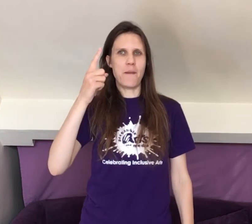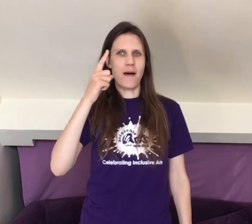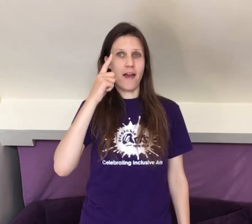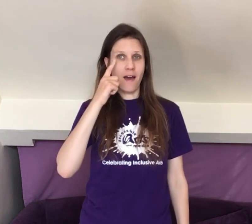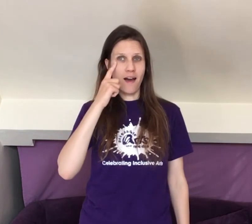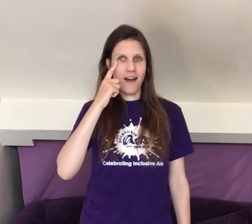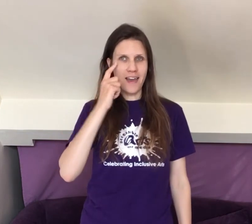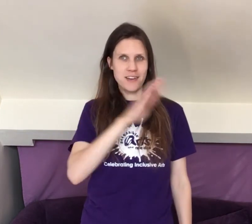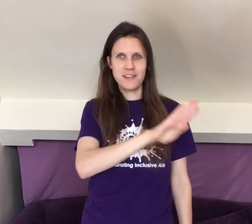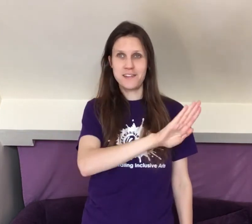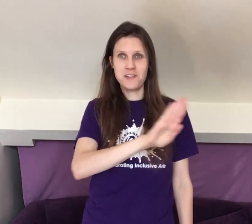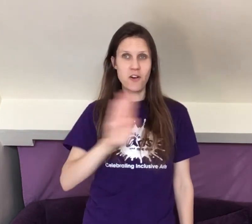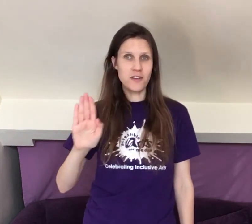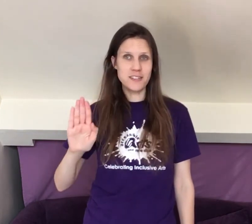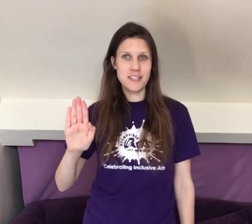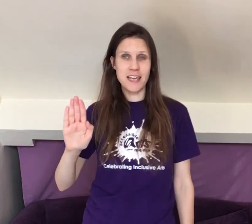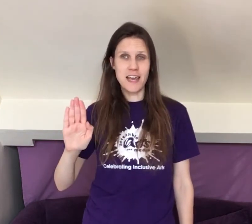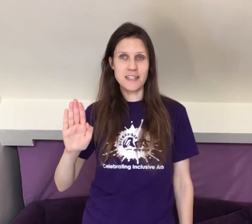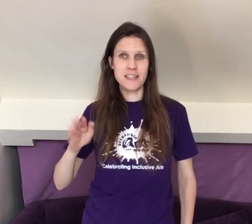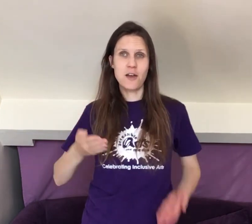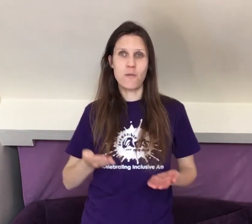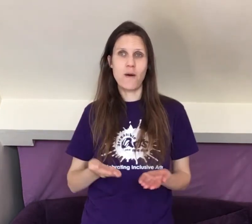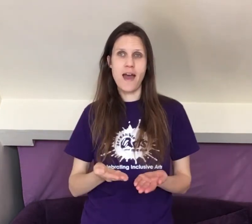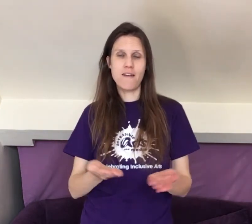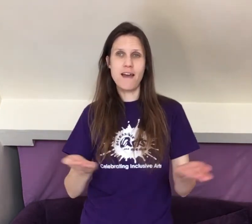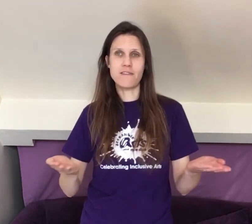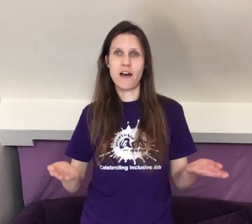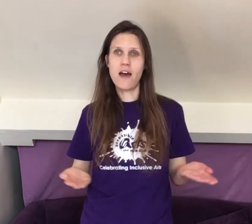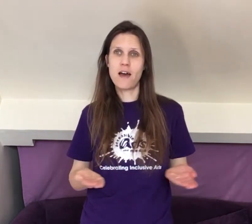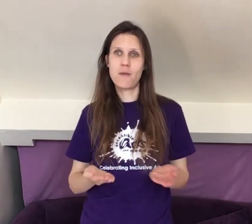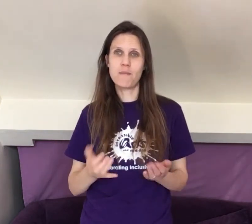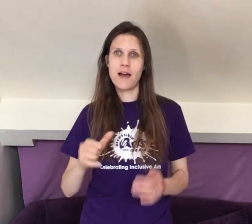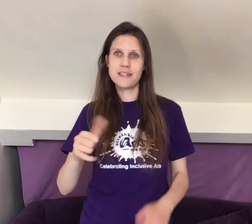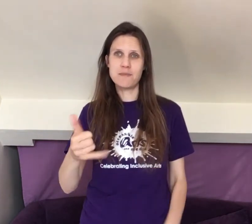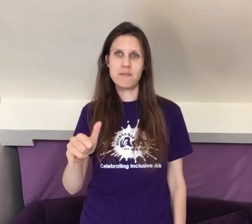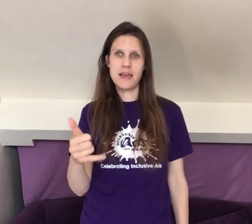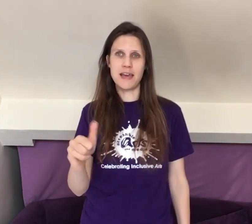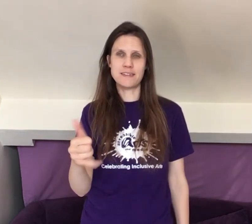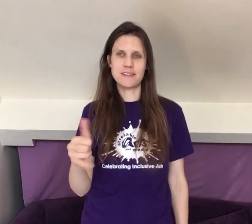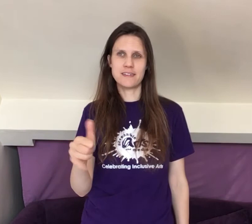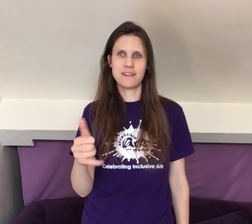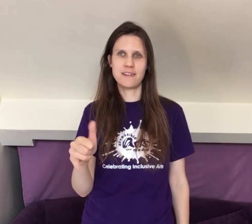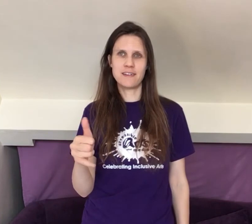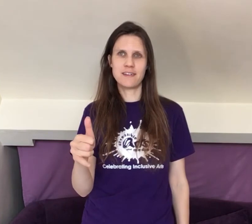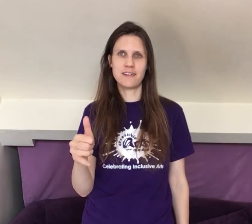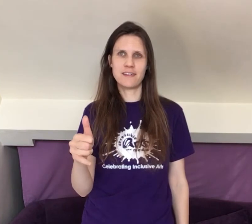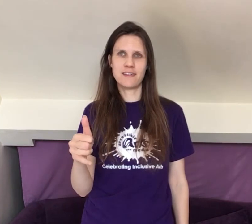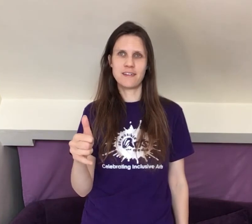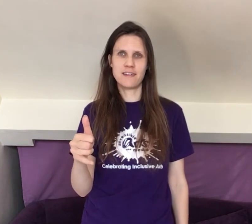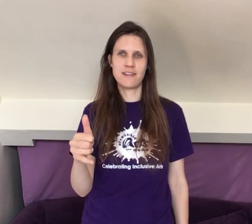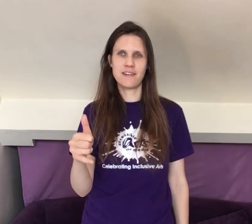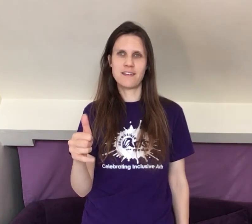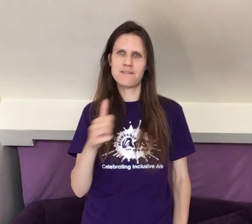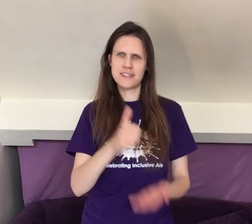But my eye could not see it, wherever might be it.